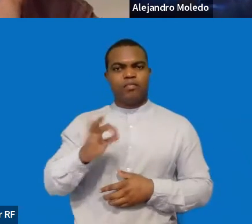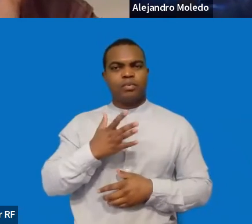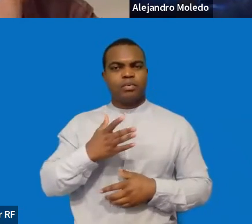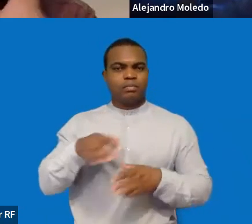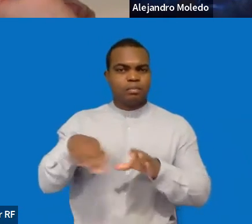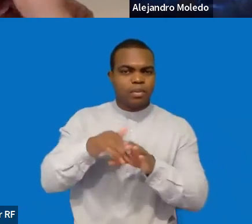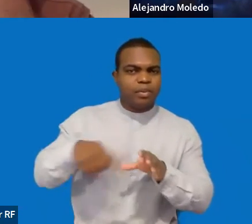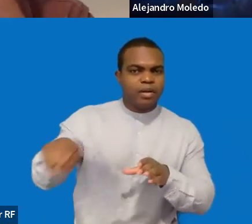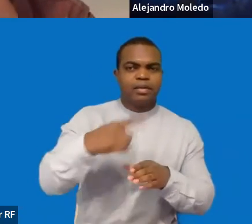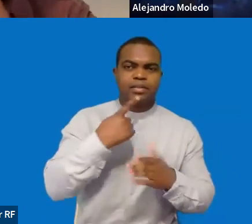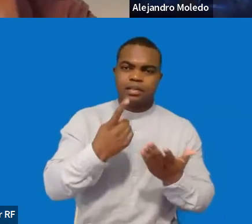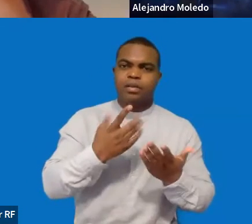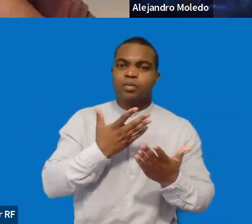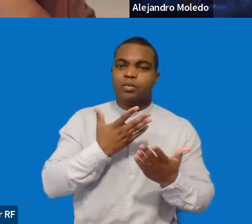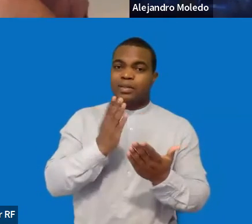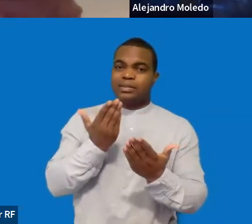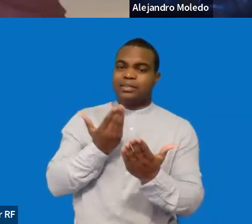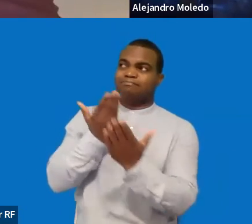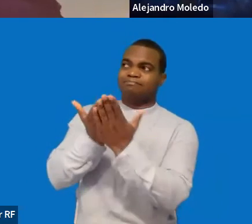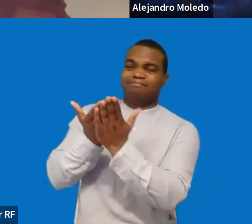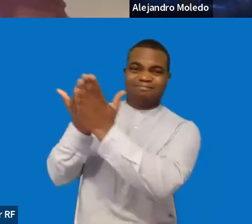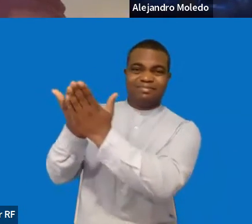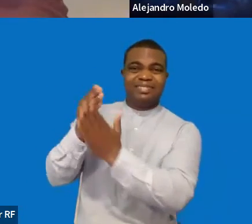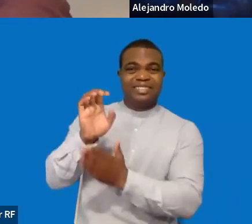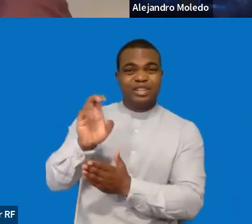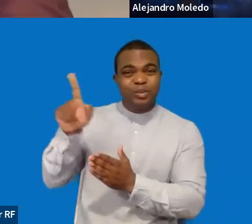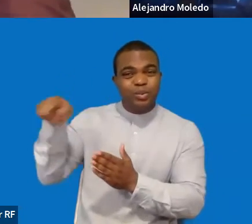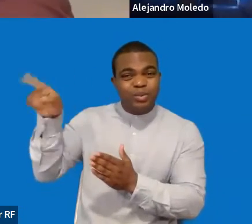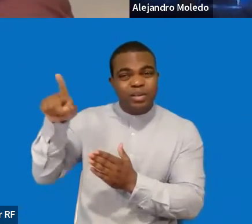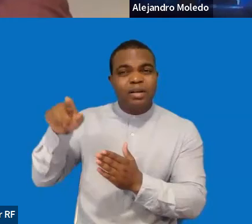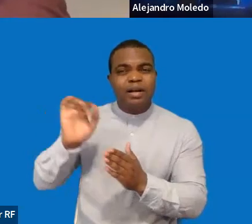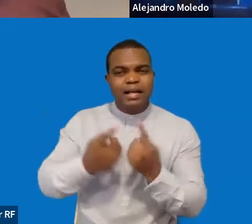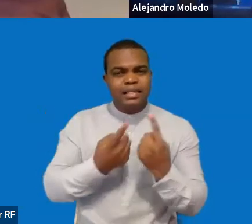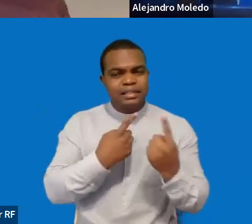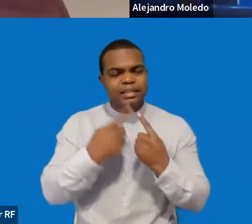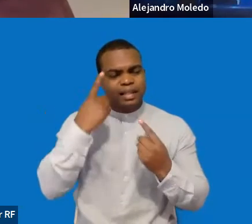so the country you move to permanently and in which you need to go